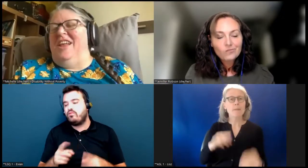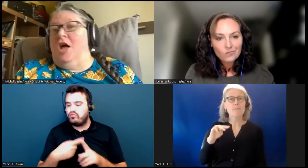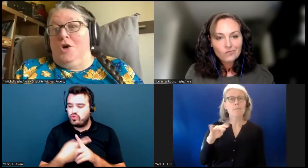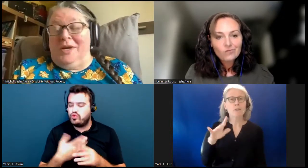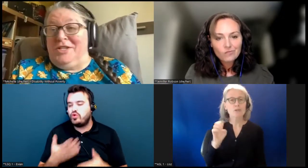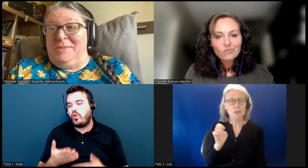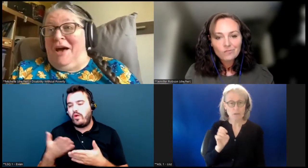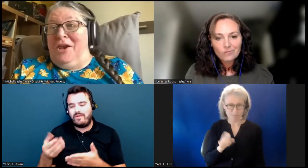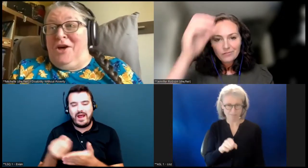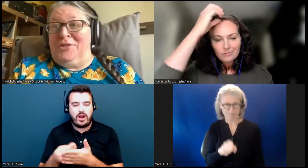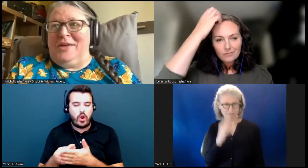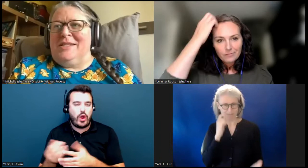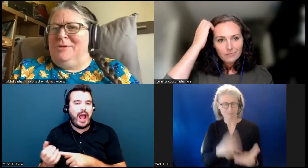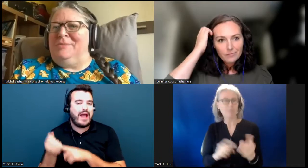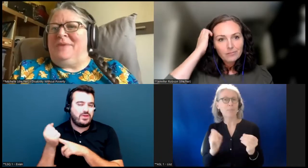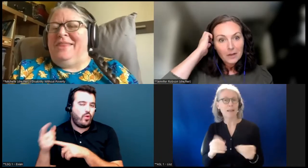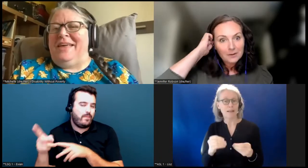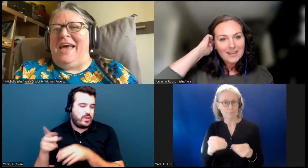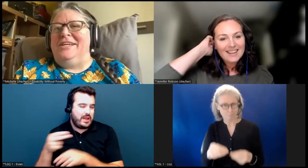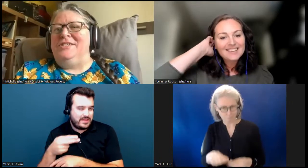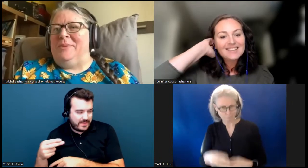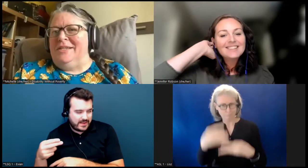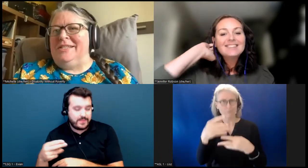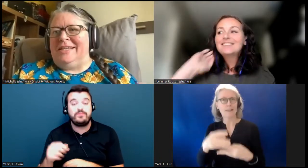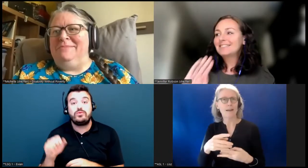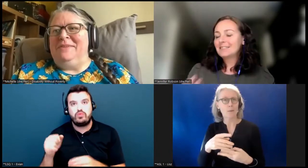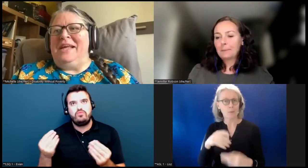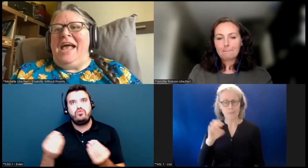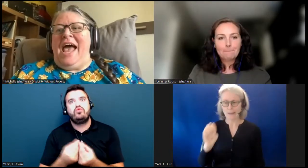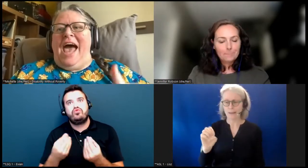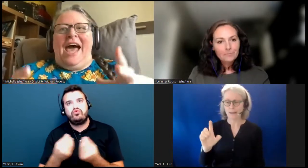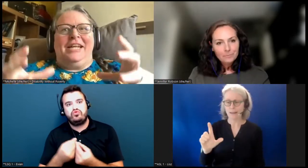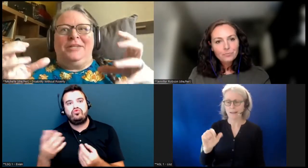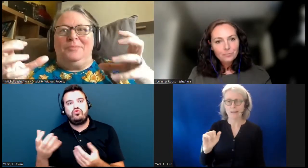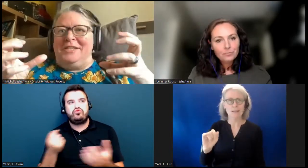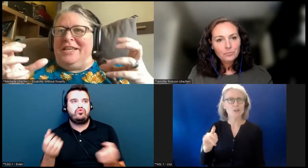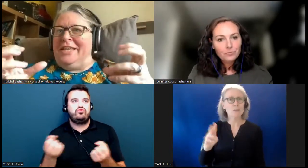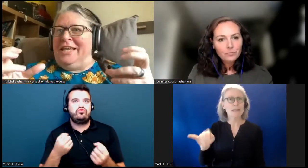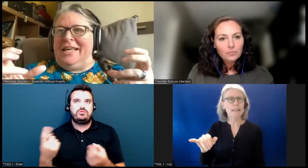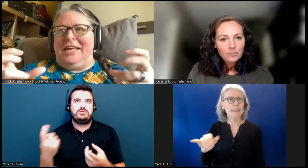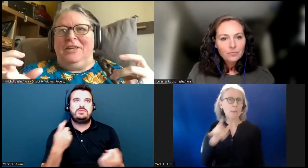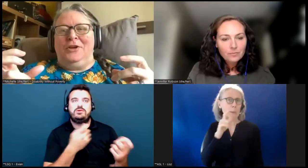A LOT OF QUESTIONS ABOUT A LOT OF THINGS. I THINK ELIGIBILITY AND PARTICULARLY, YOU